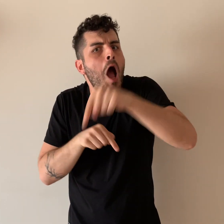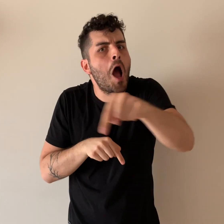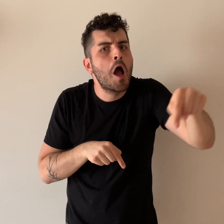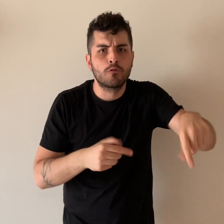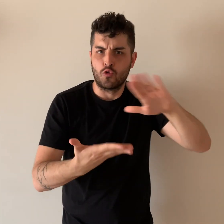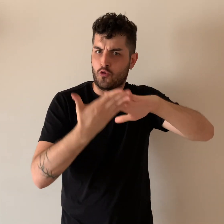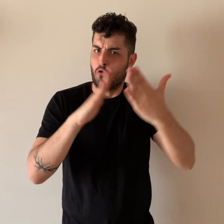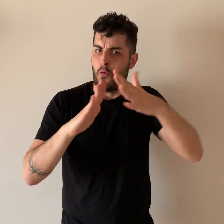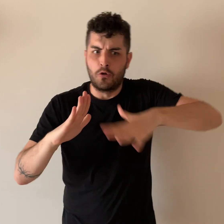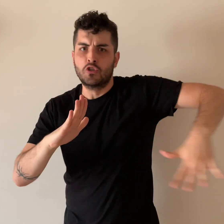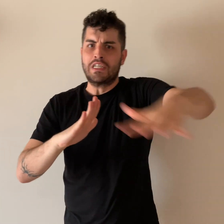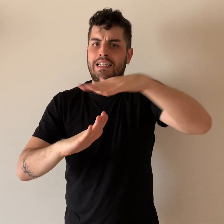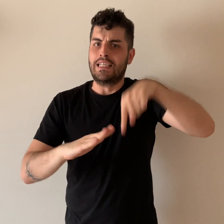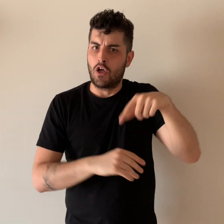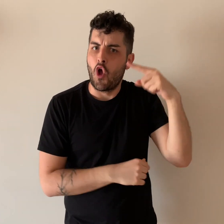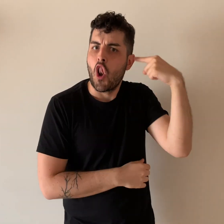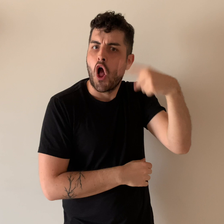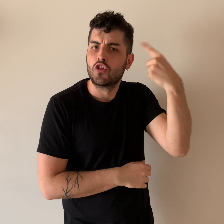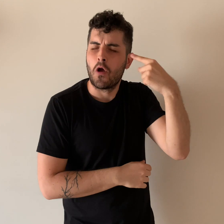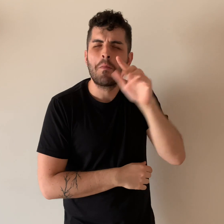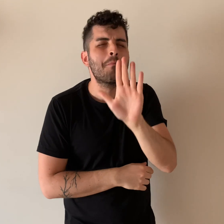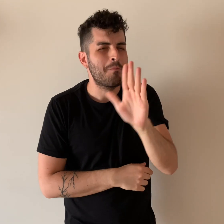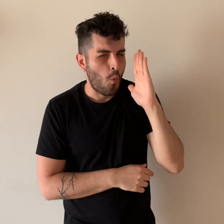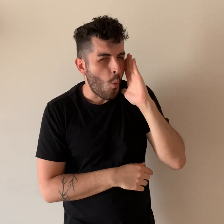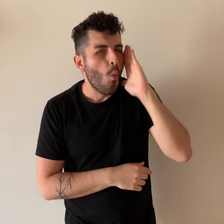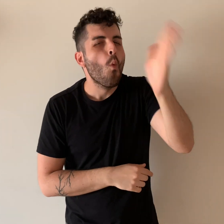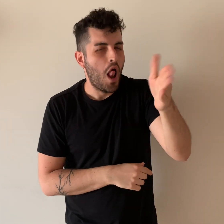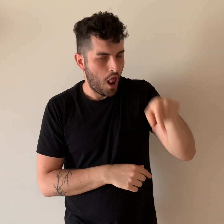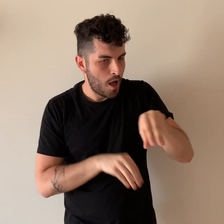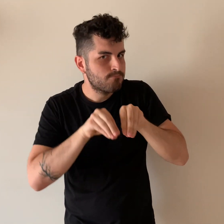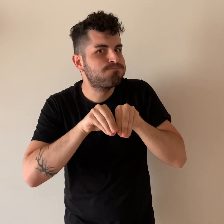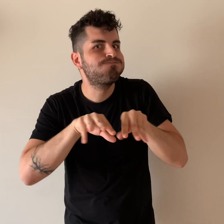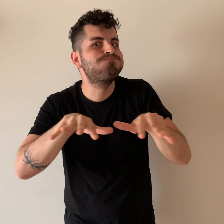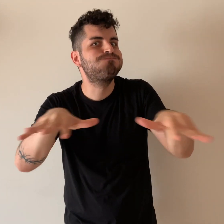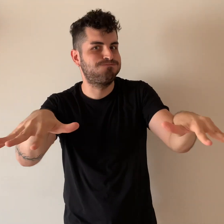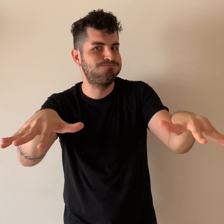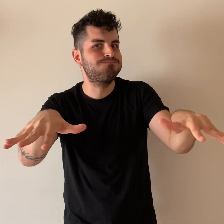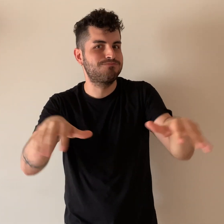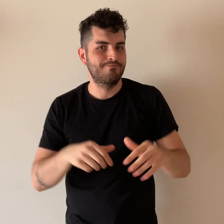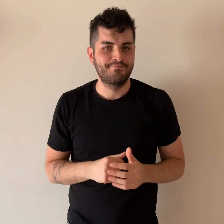but it is expected to happen in the future.